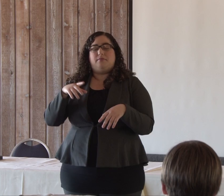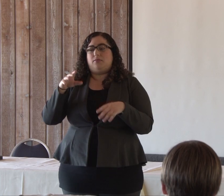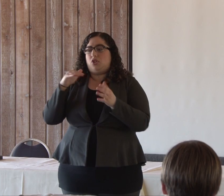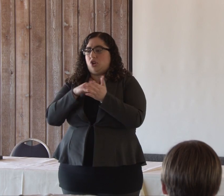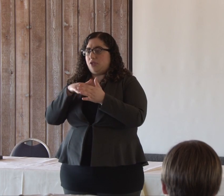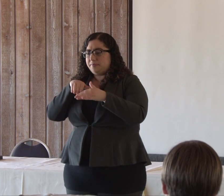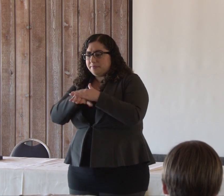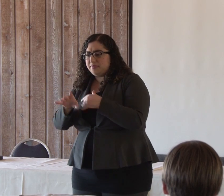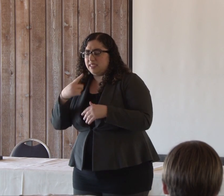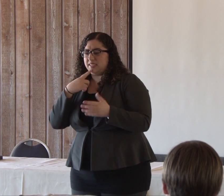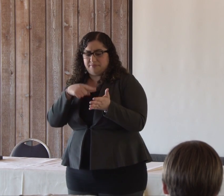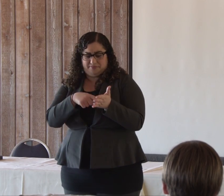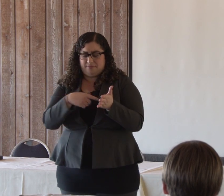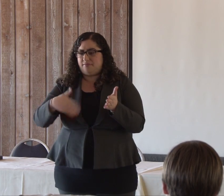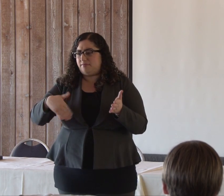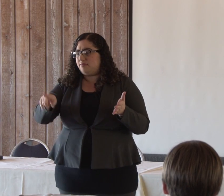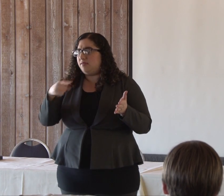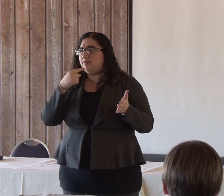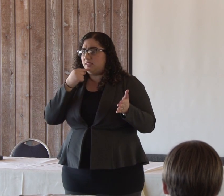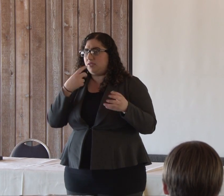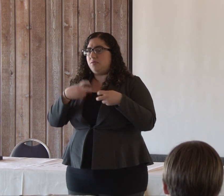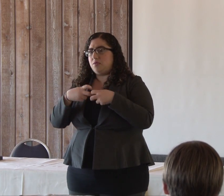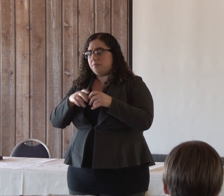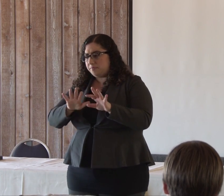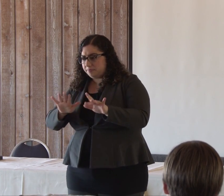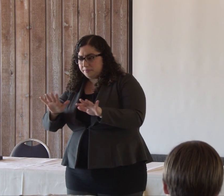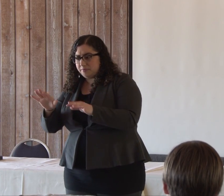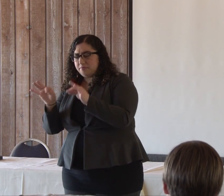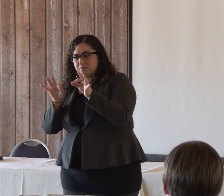They went into the hospital. And they were admitted to the room where the doctor says